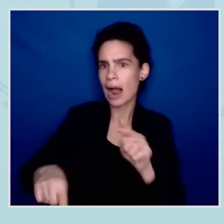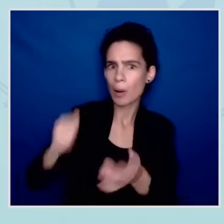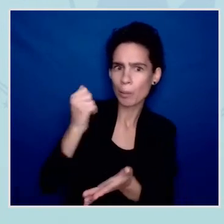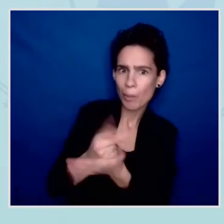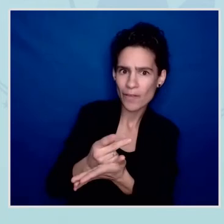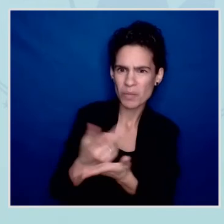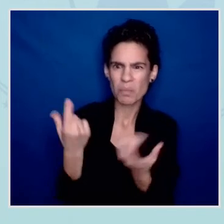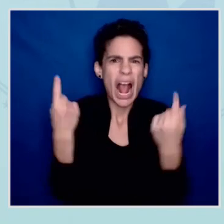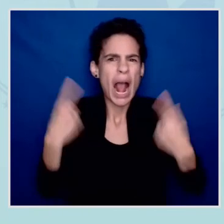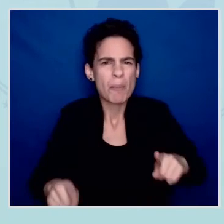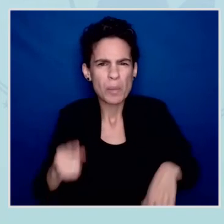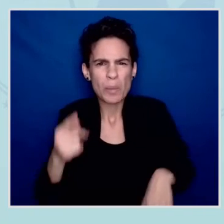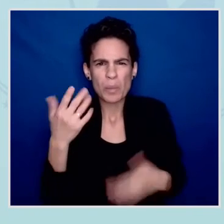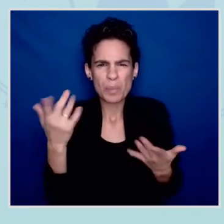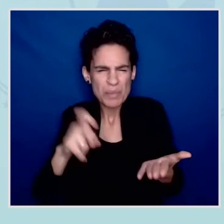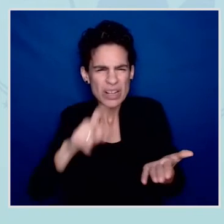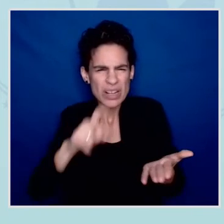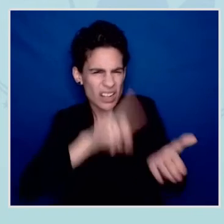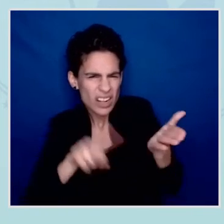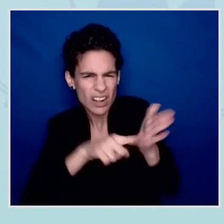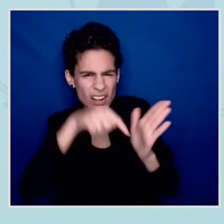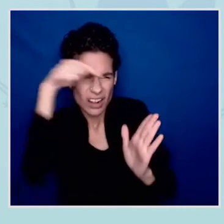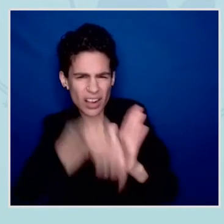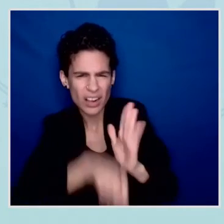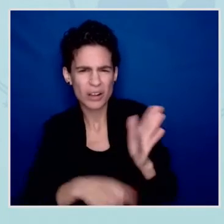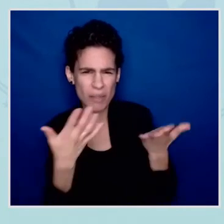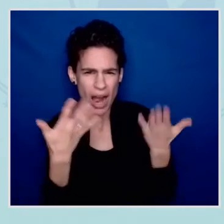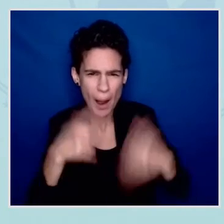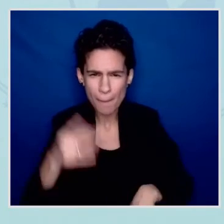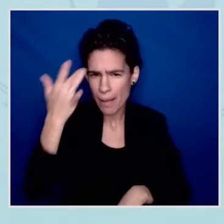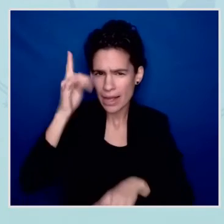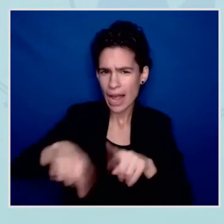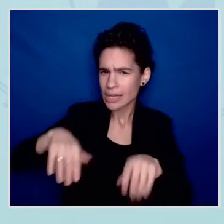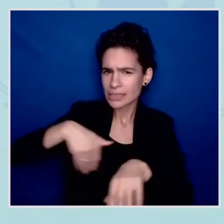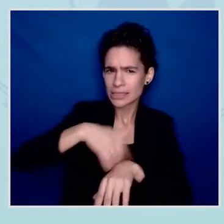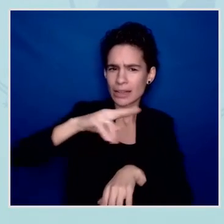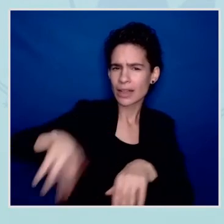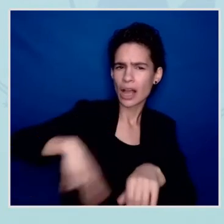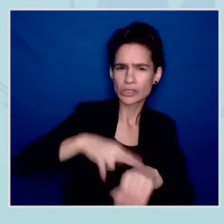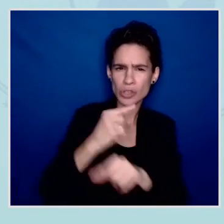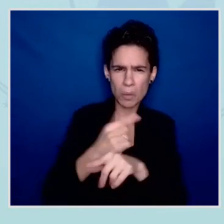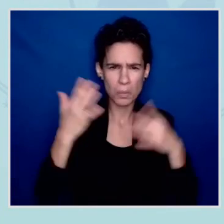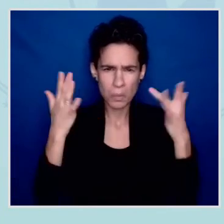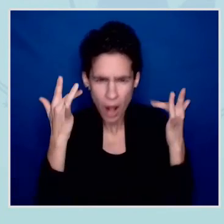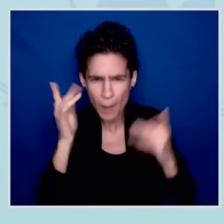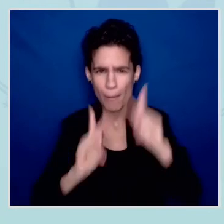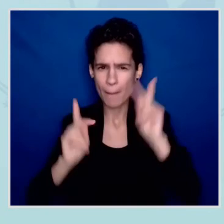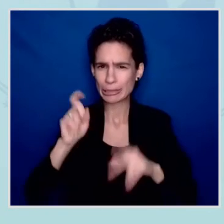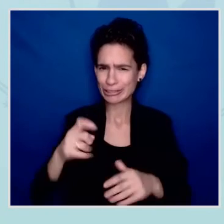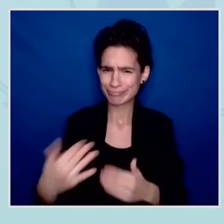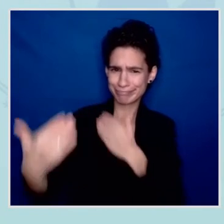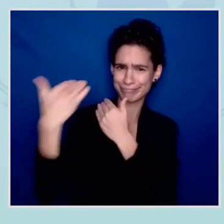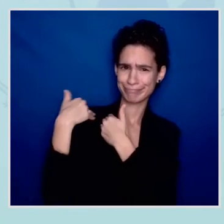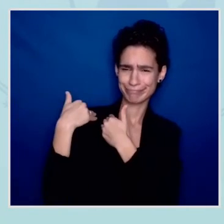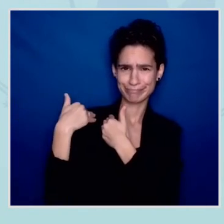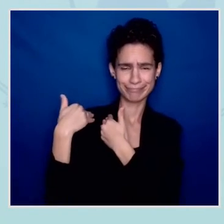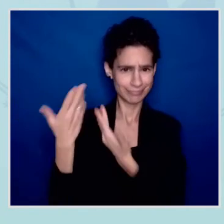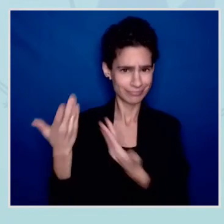HAD, THERE'S A GREAT DEBATE, I DON'T KNOW THE ANSWER, THERE'S A GREAT DEBATE NOW, WAS AS THE GOVERNOR OF MARYLAND CORRECT